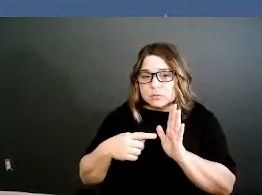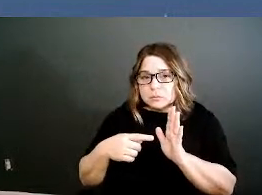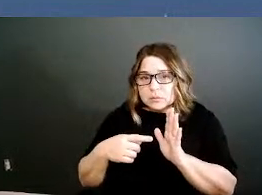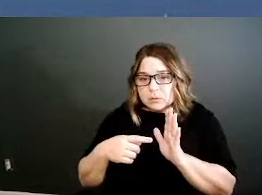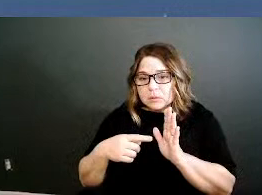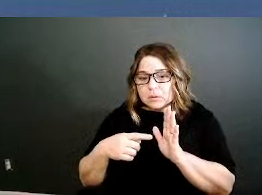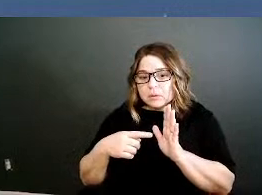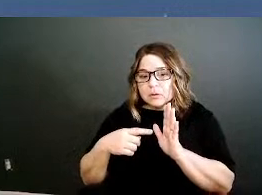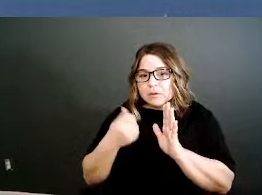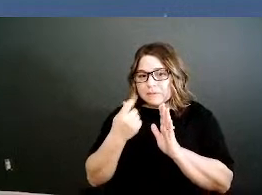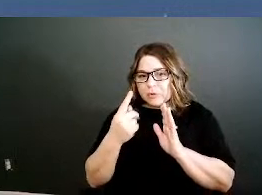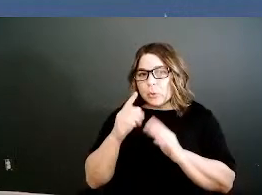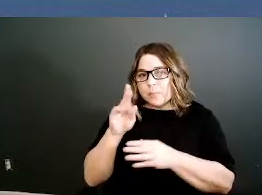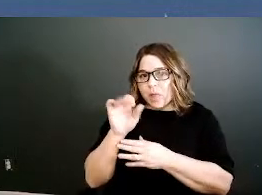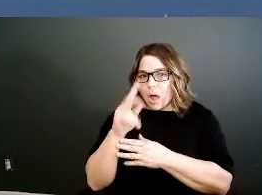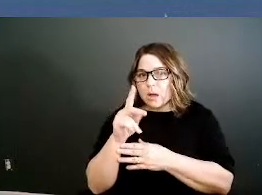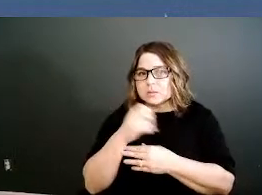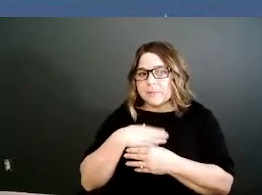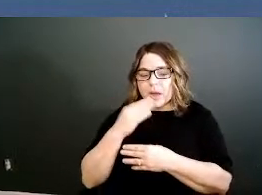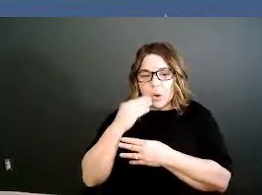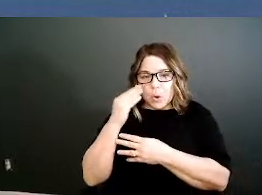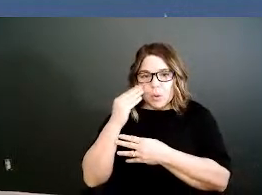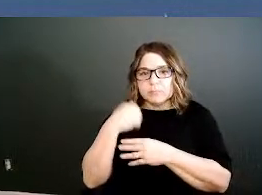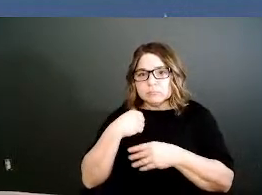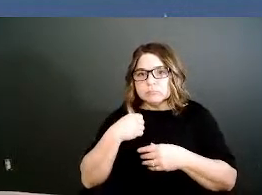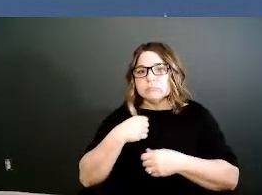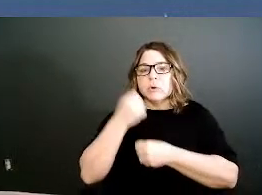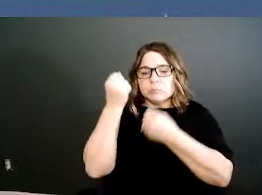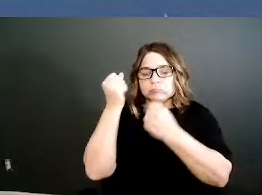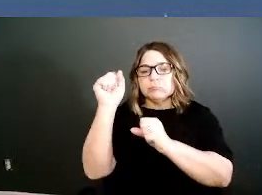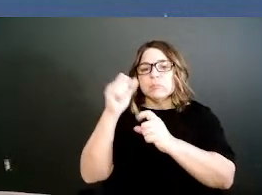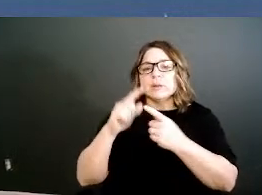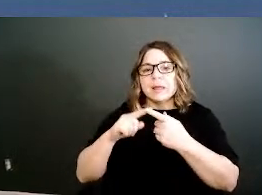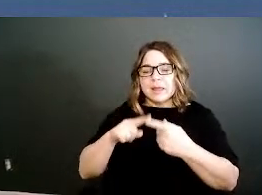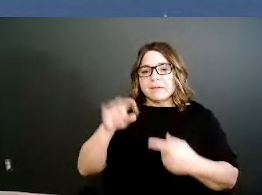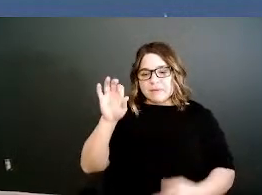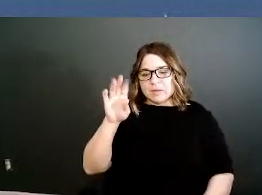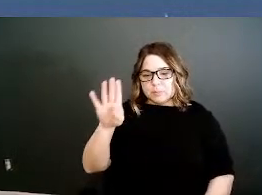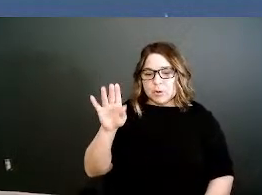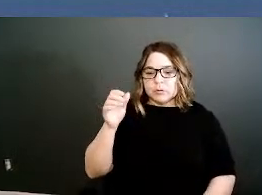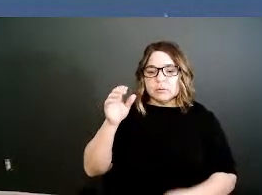NEIGHBORS THREATEN THEIR HOME. MPD PULLED UP IN UNMARKED CARS SHOOTING TEAR GAS RUBBER